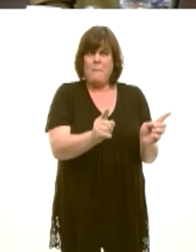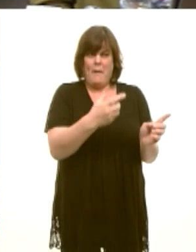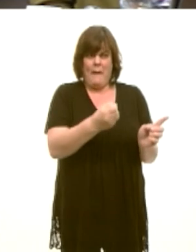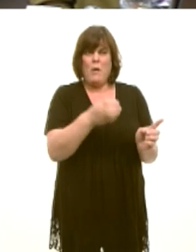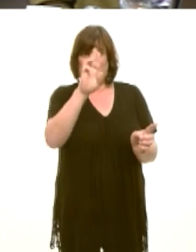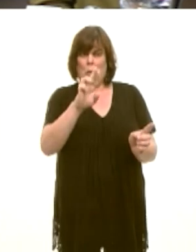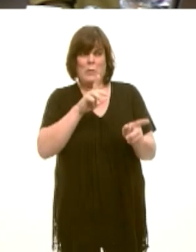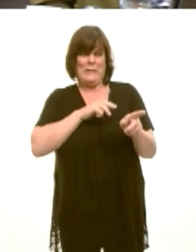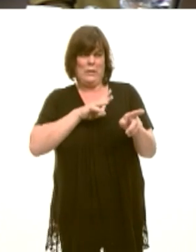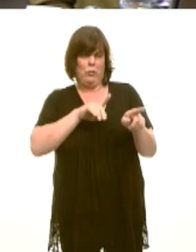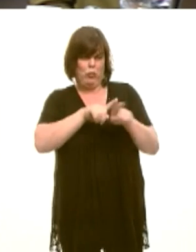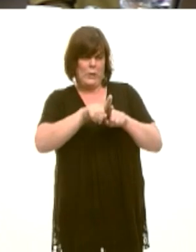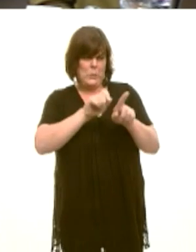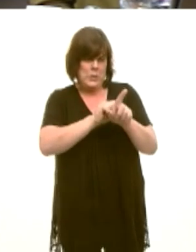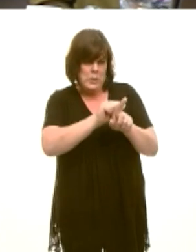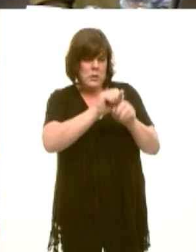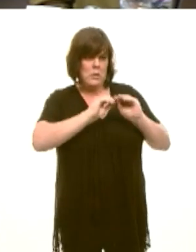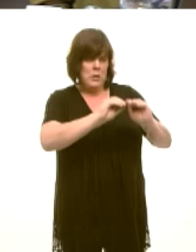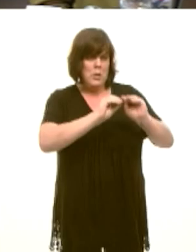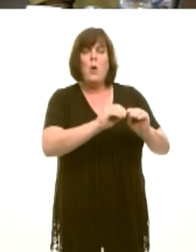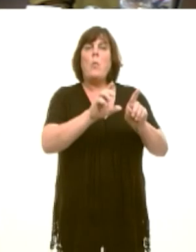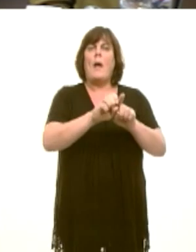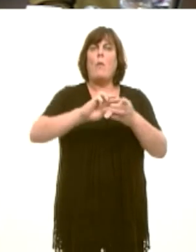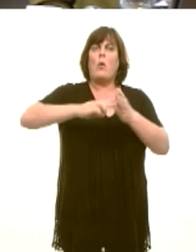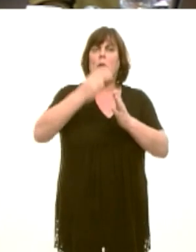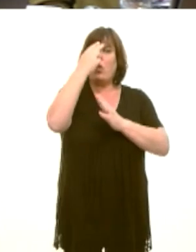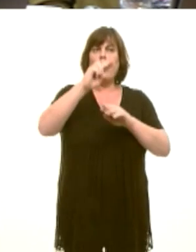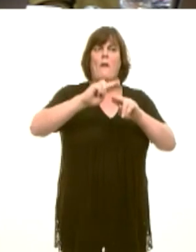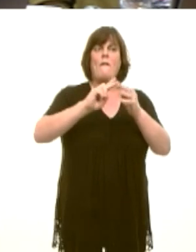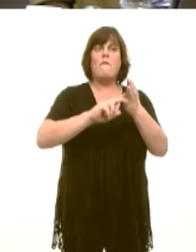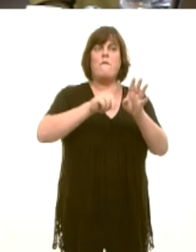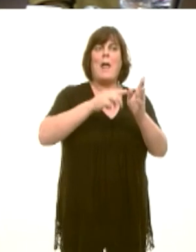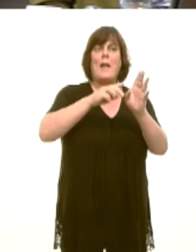of course, Flying Start, which reaches around a quarter of children across Wales, and weíre